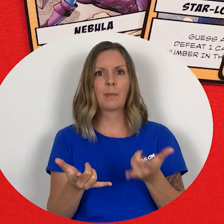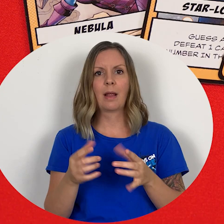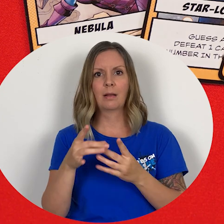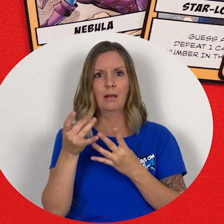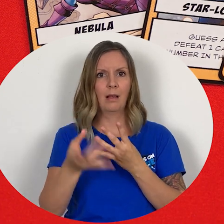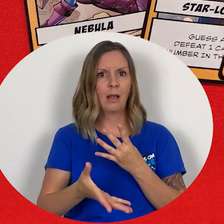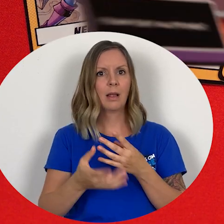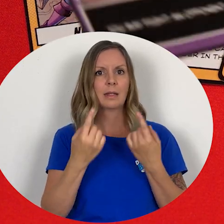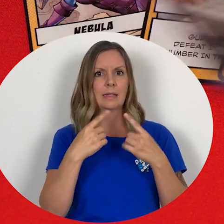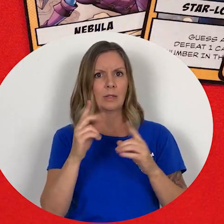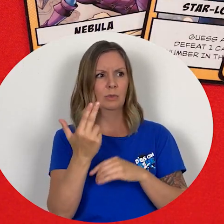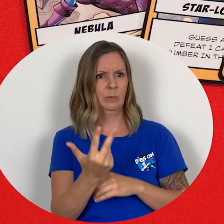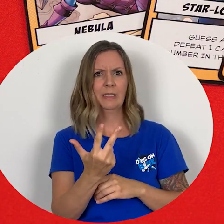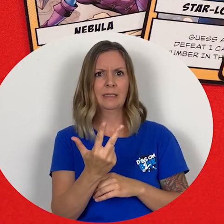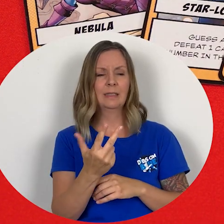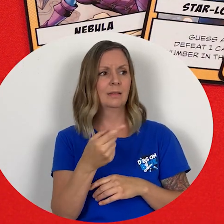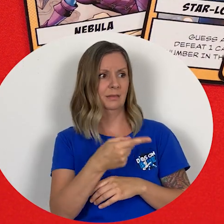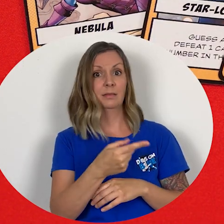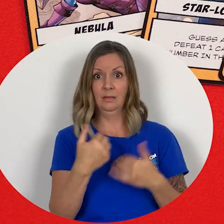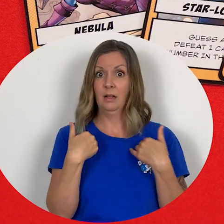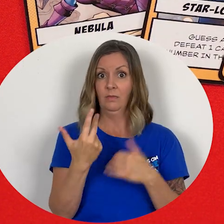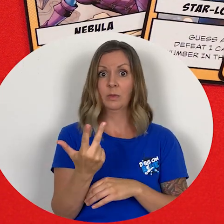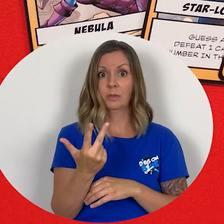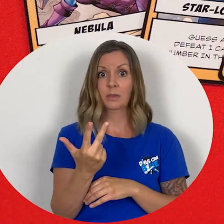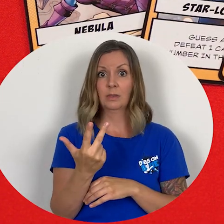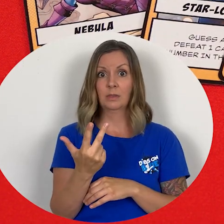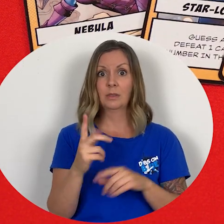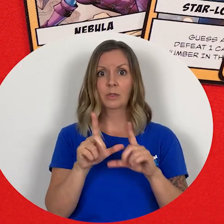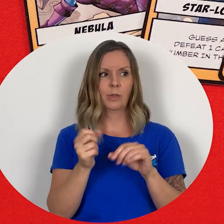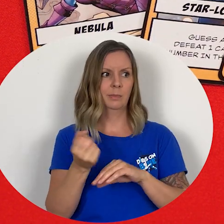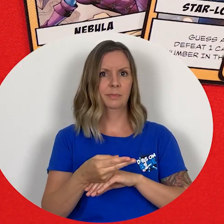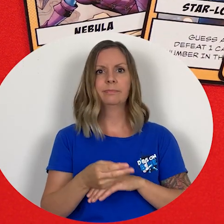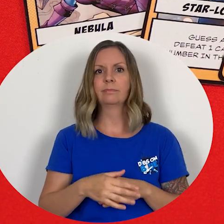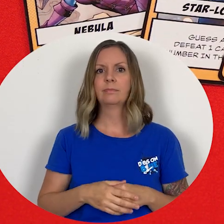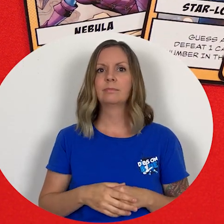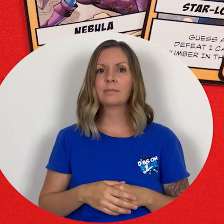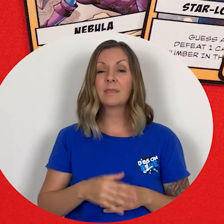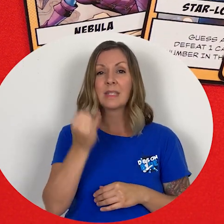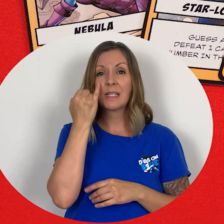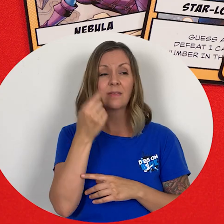3. Here, the Thanos player has a 3, so it will be defeated. If Thanos happens to be